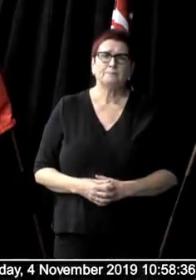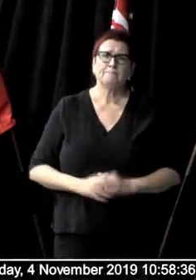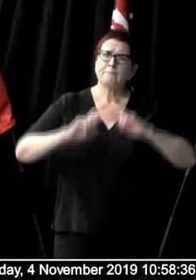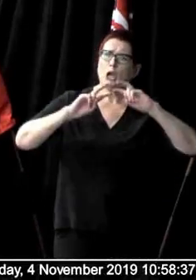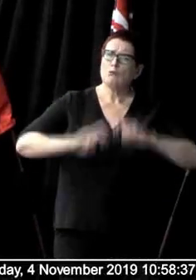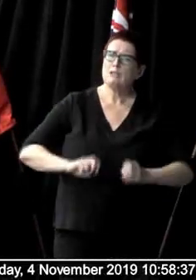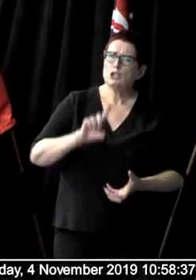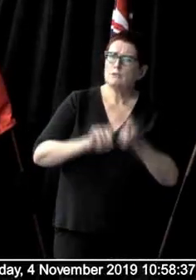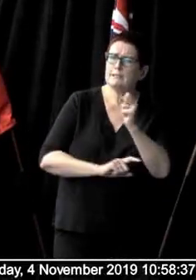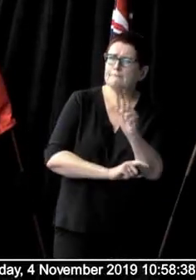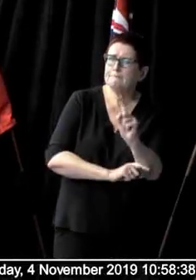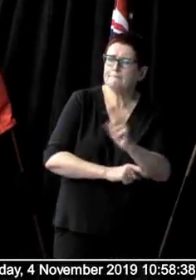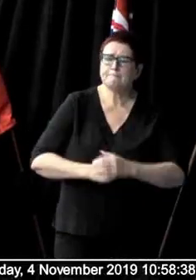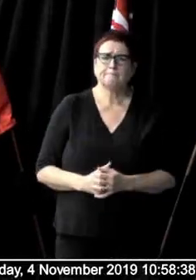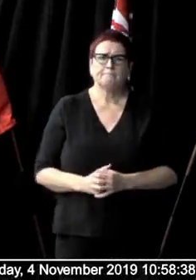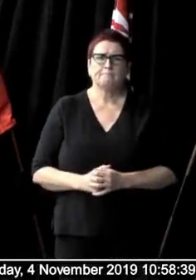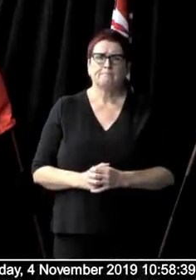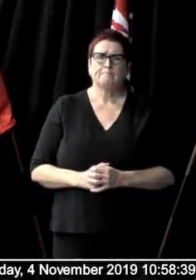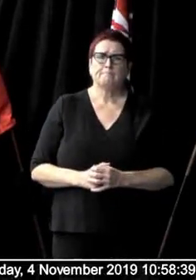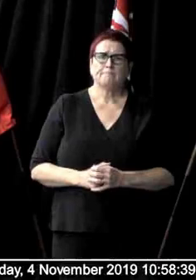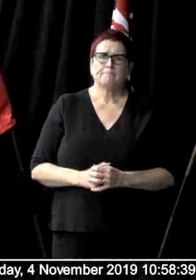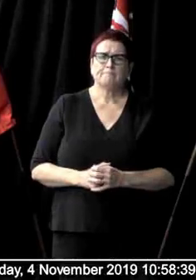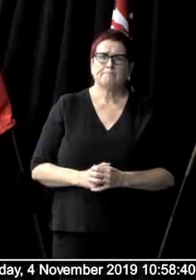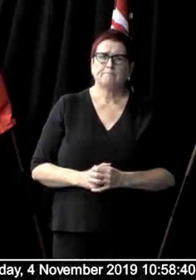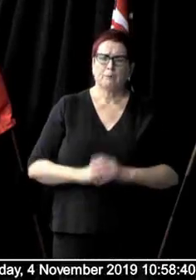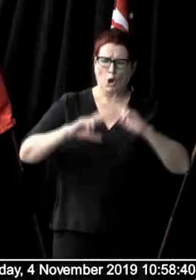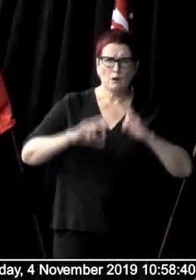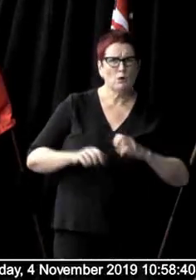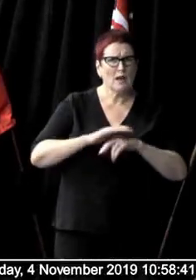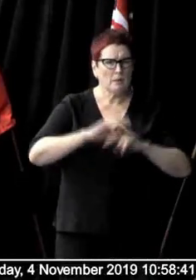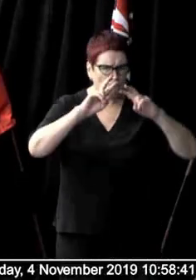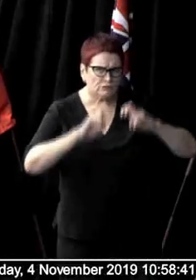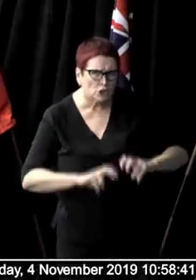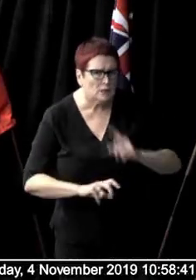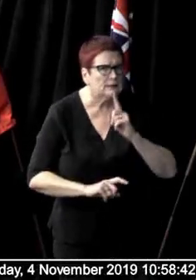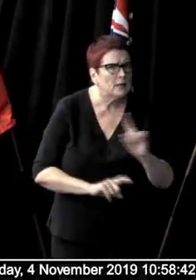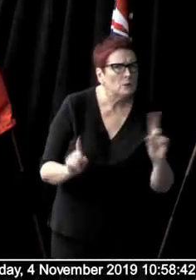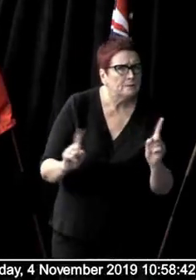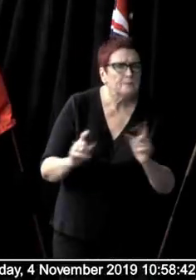Review of reputable academic works tells us that we know that education is a setting